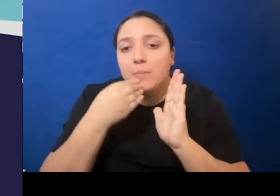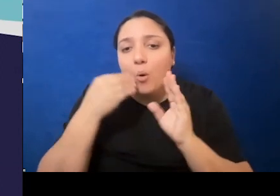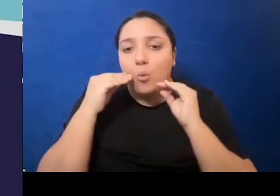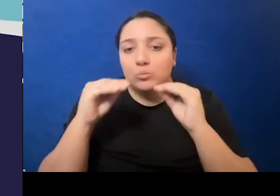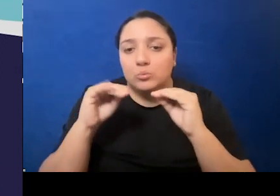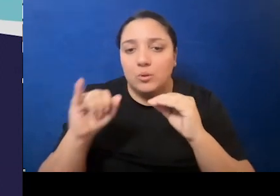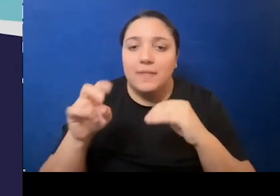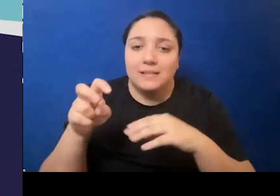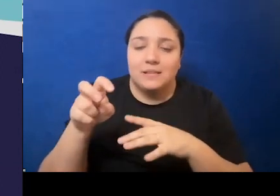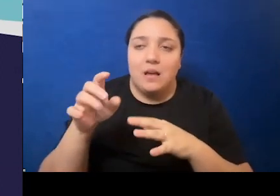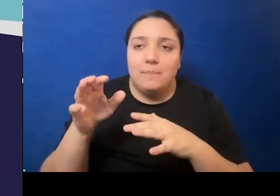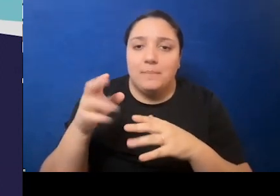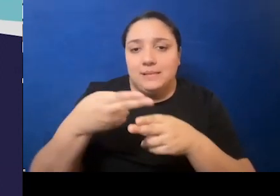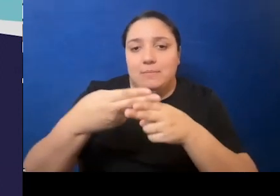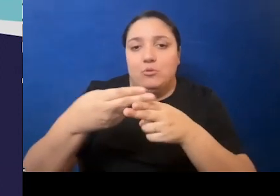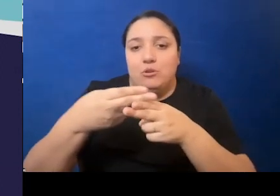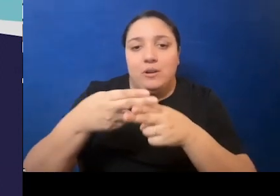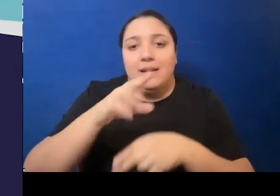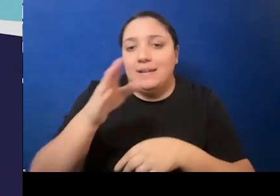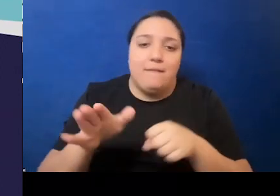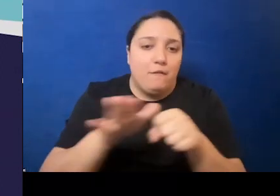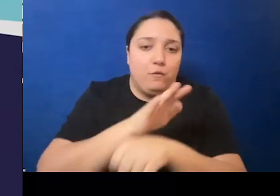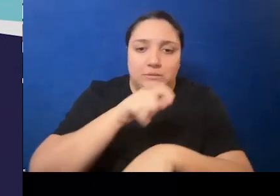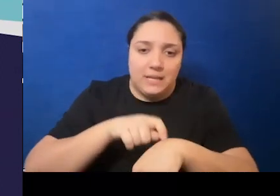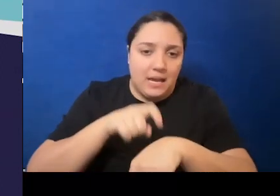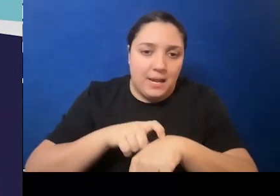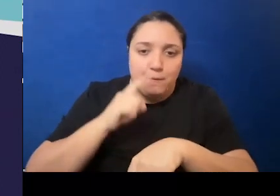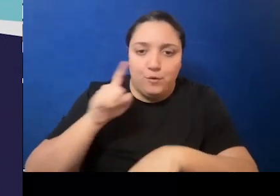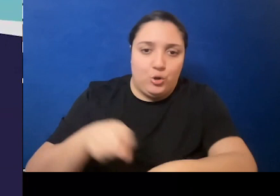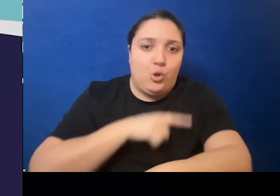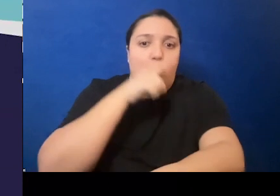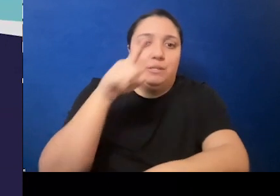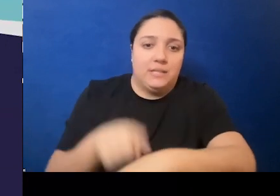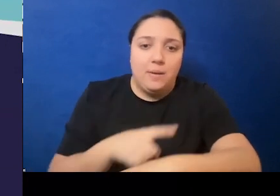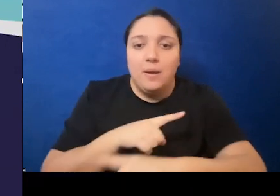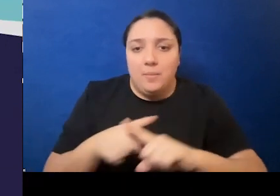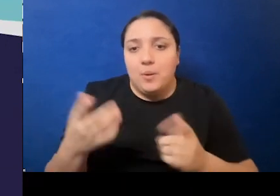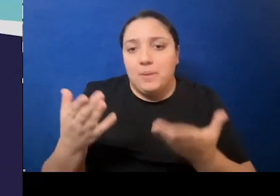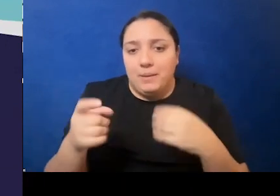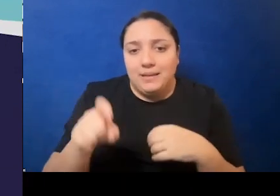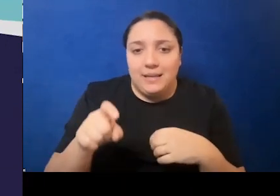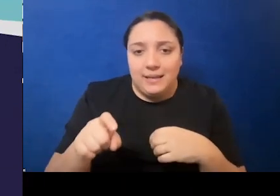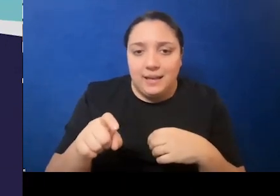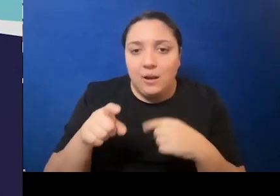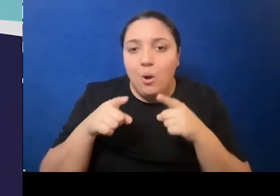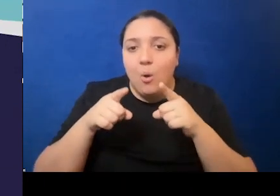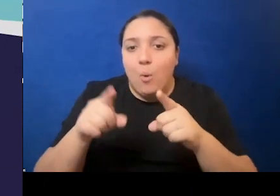WE NEVER RECOMMEND HOME INSTRUCTION FOR A LONG PERIOD OF TIME, BUT CAN BE NEEDED WHILE THE DISTRICTS ARE LOOKING FOR A